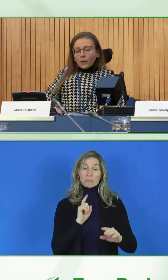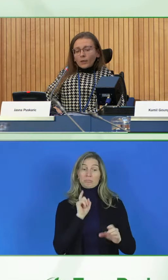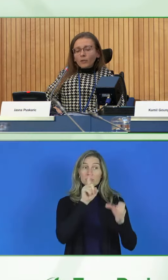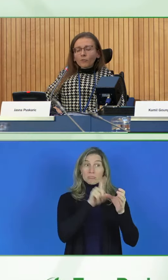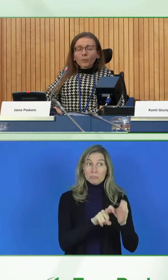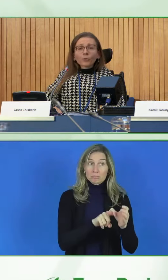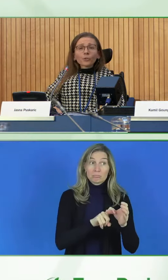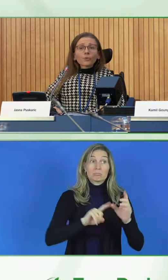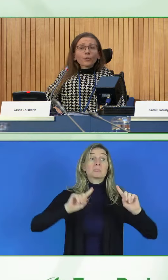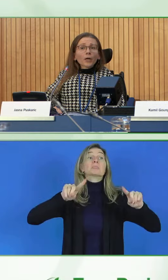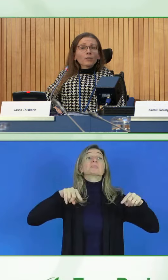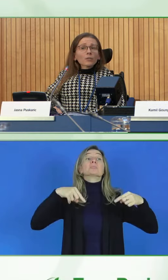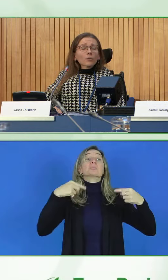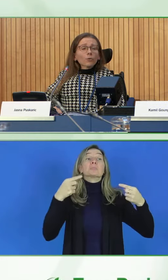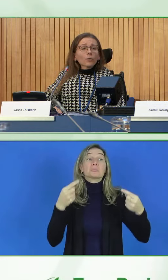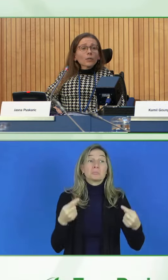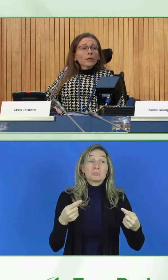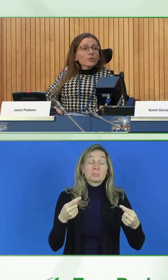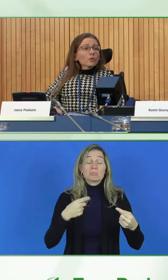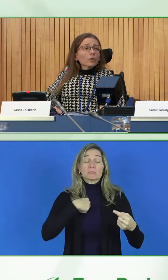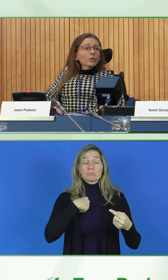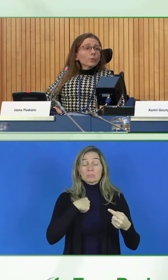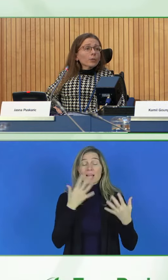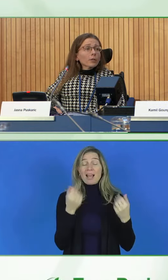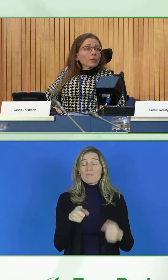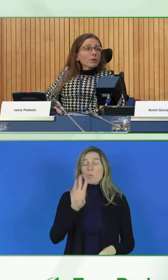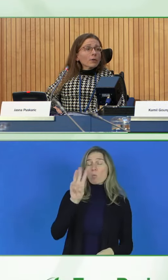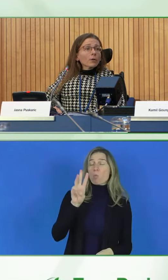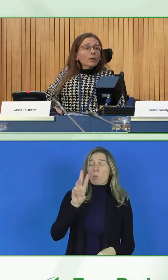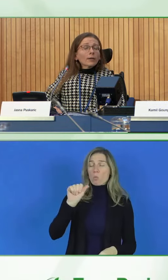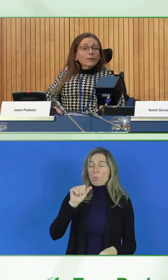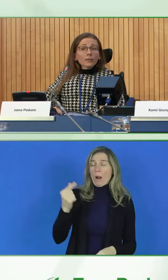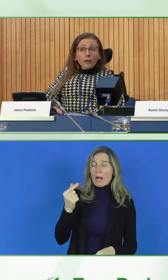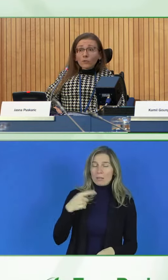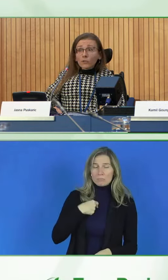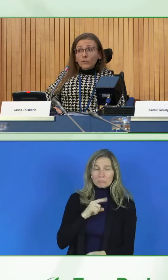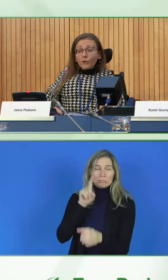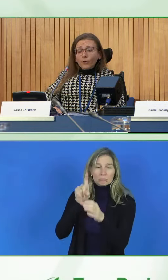In November 2003 I started working here as a counsellor.